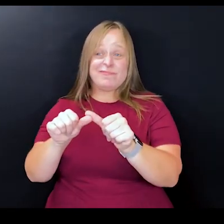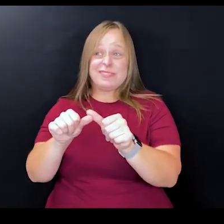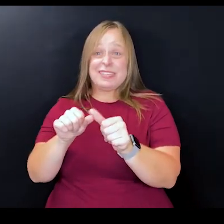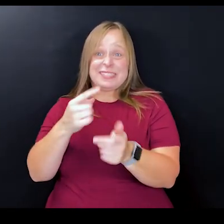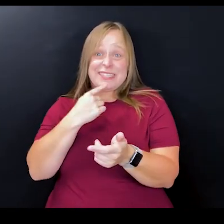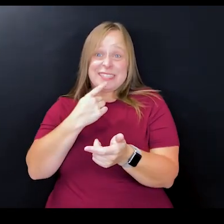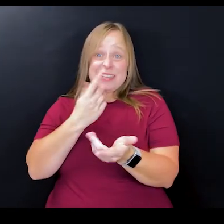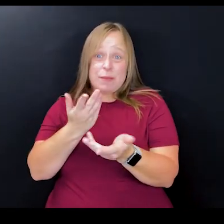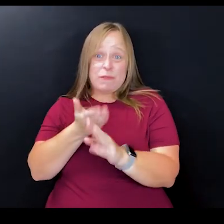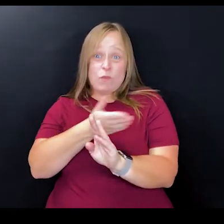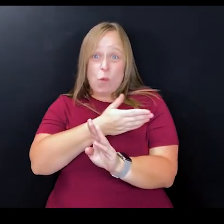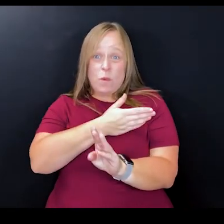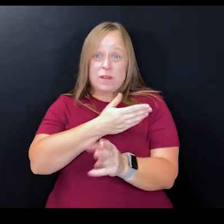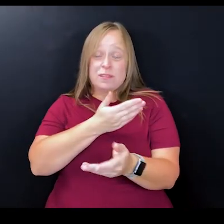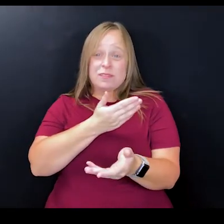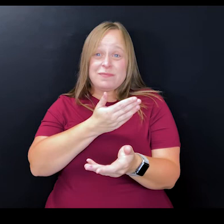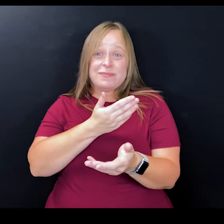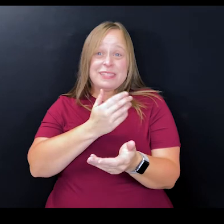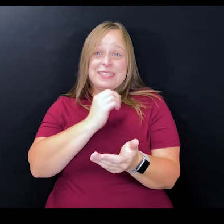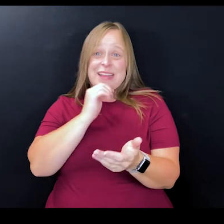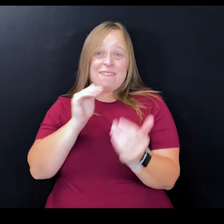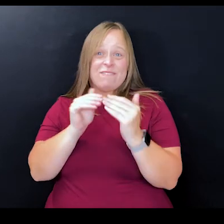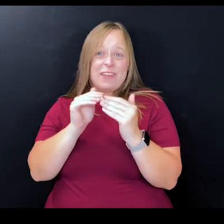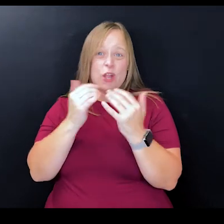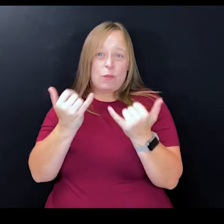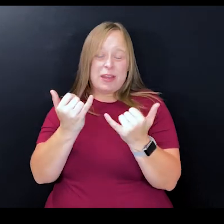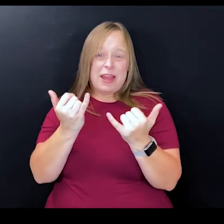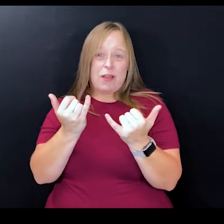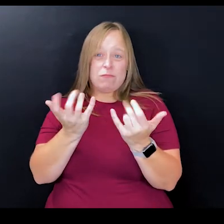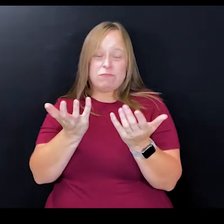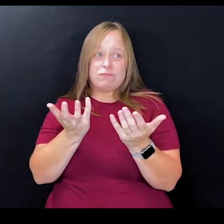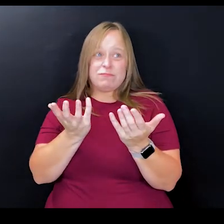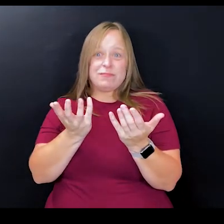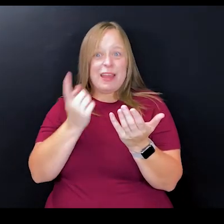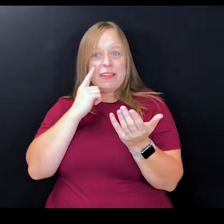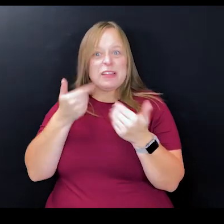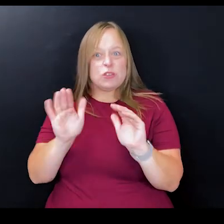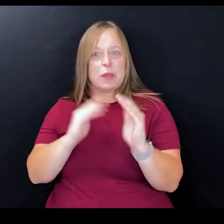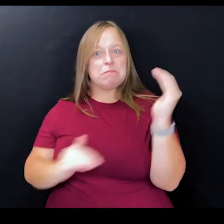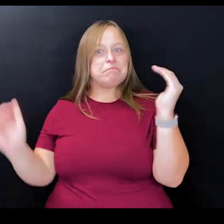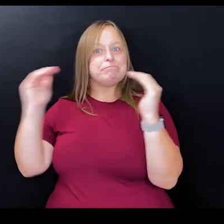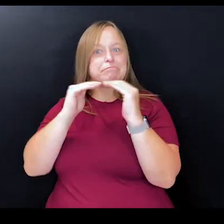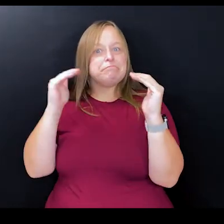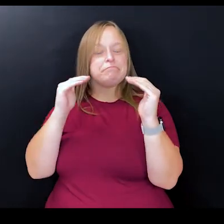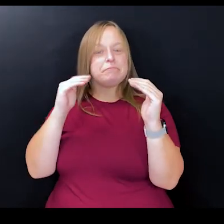'cause as I said, it's sort of an uneven playing field out there, and I think this is a way of making sure